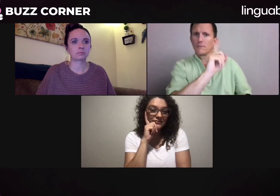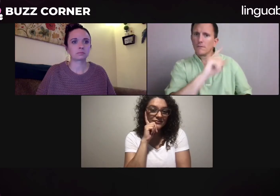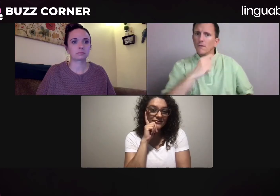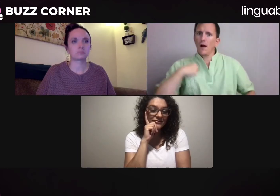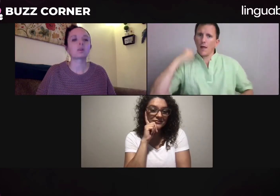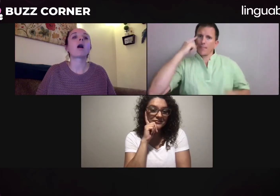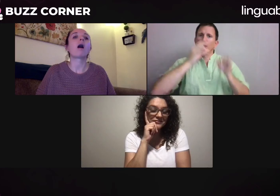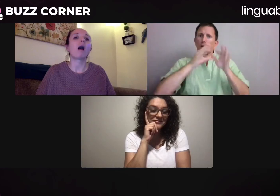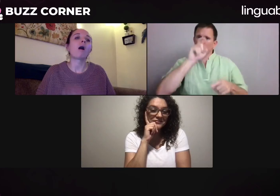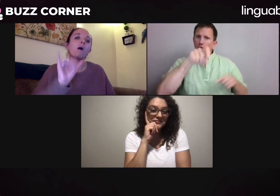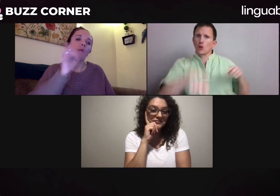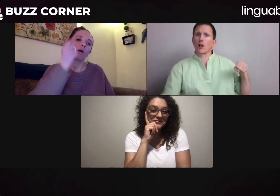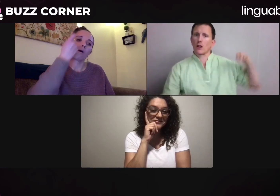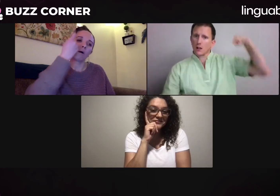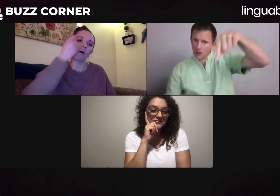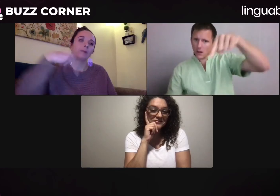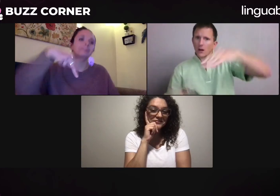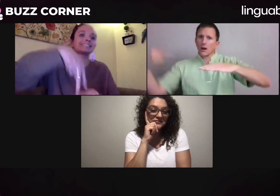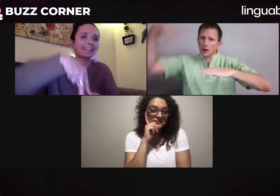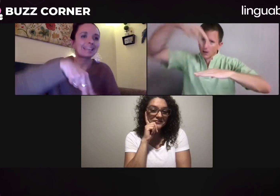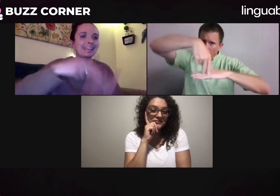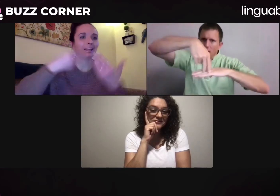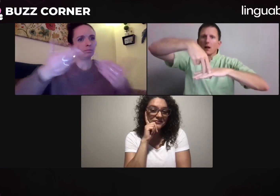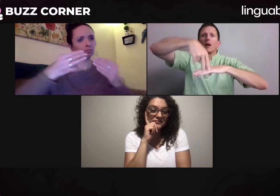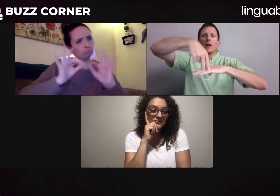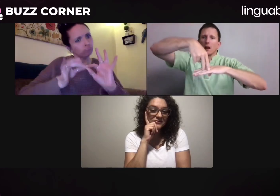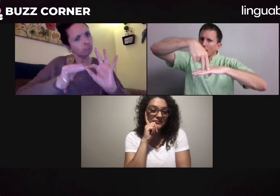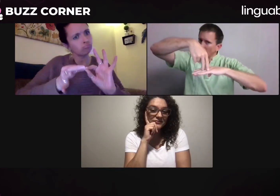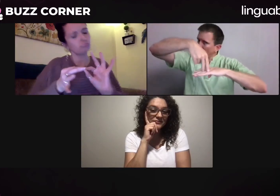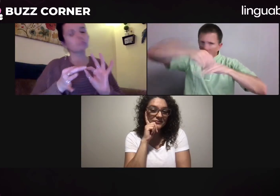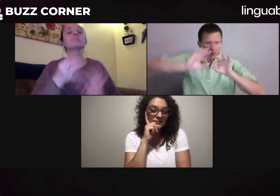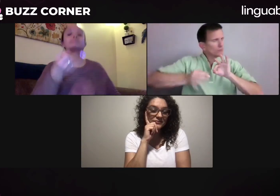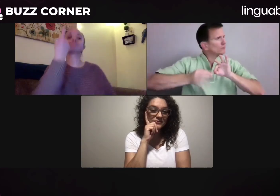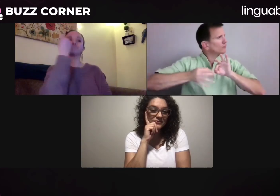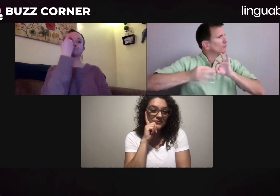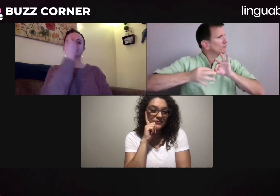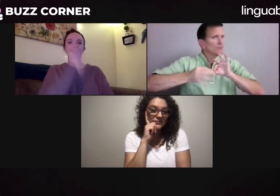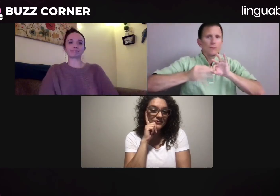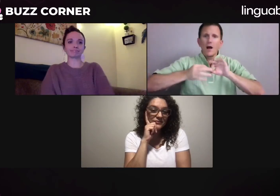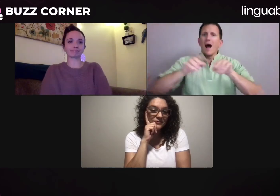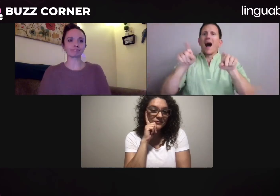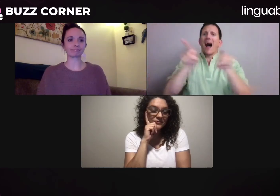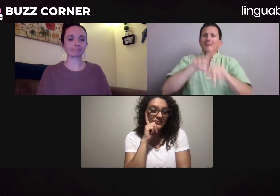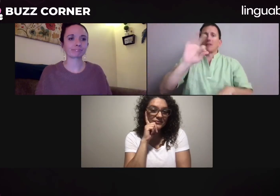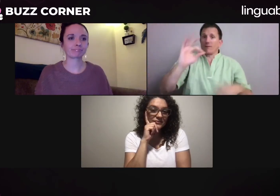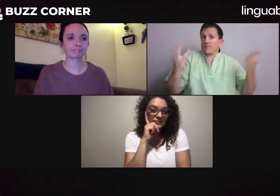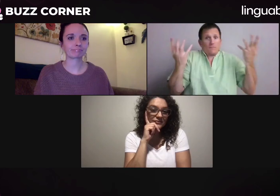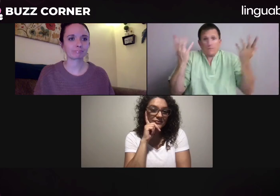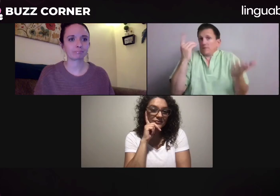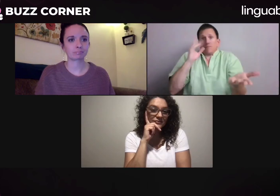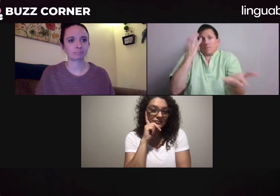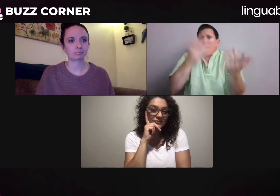However, I think the interpreter, if they are there, they should go ahead and they should interpret as if, you know, you never know.